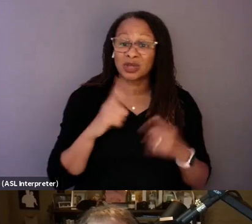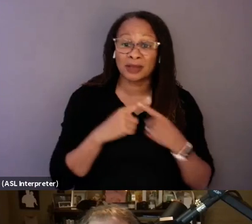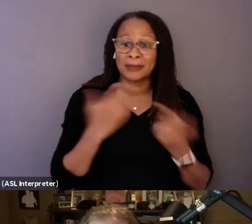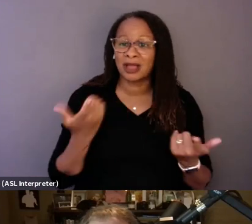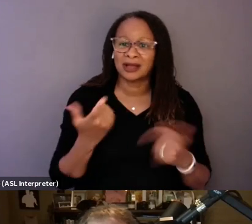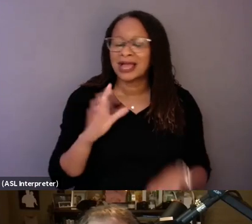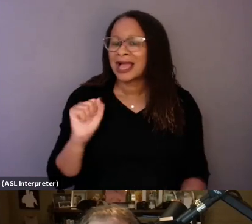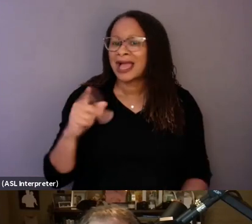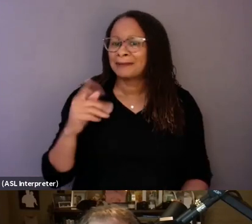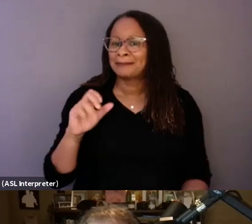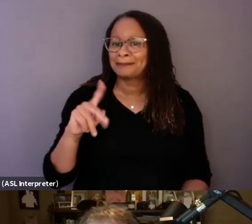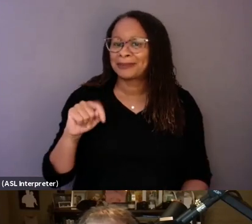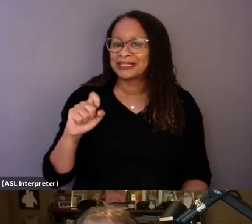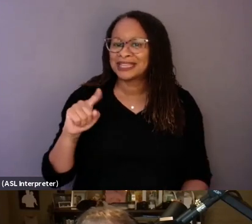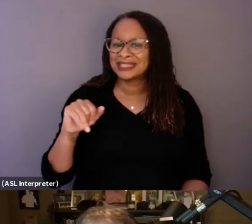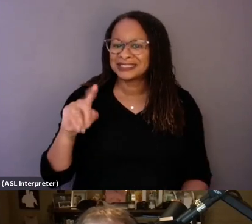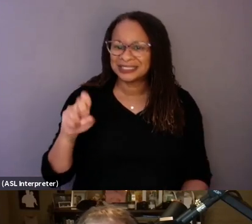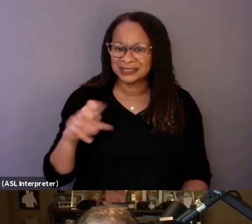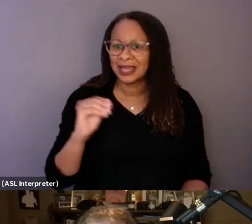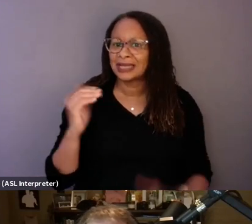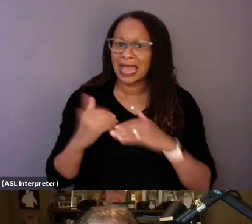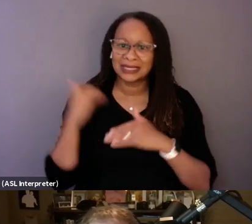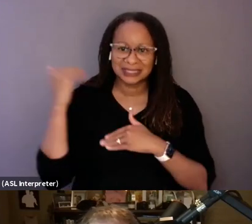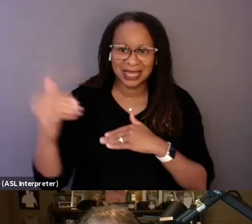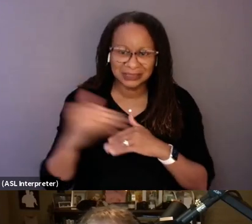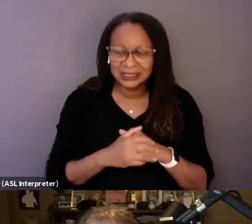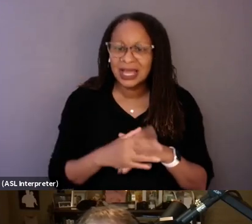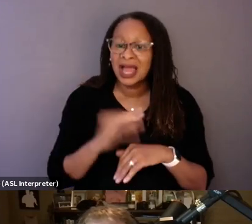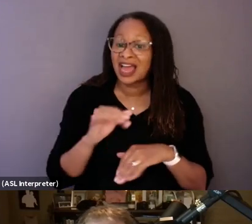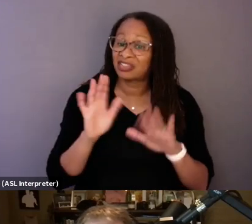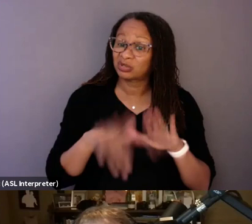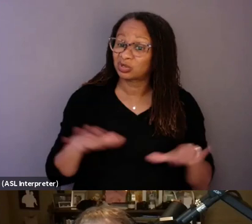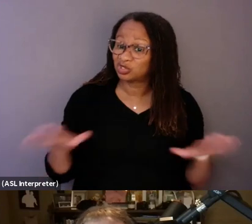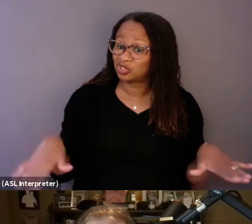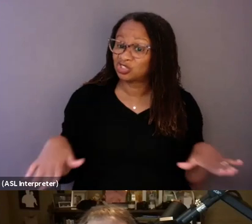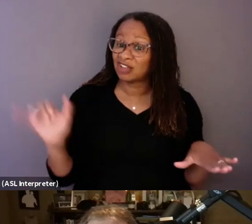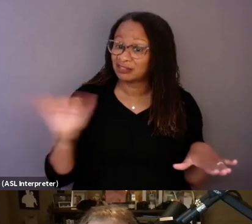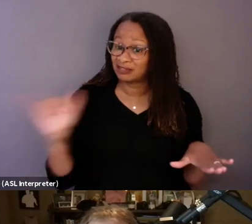there's a lot of talk about access and these are childlike characteristics as well.